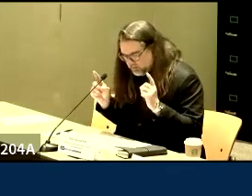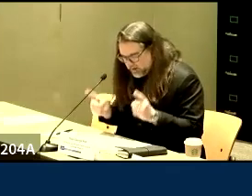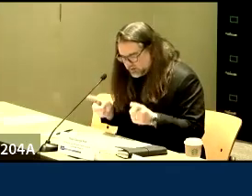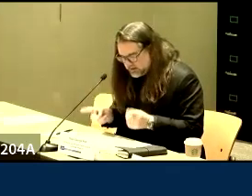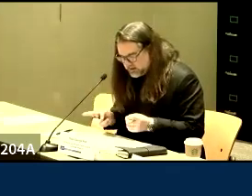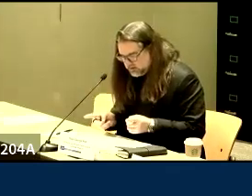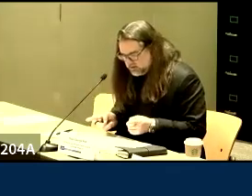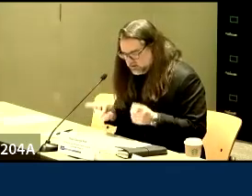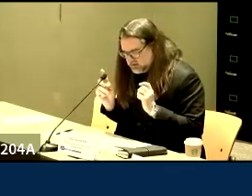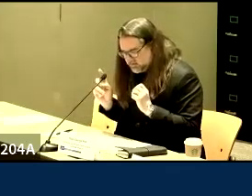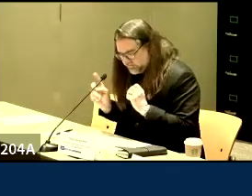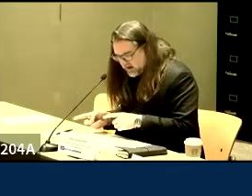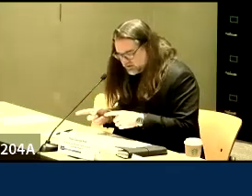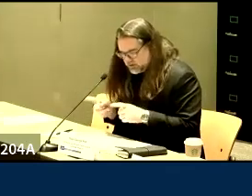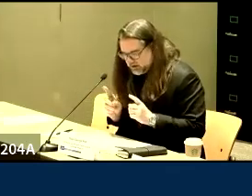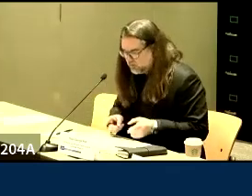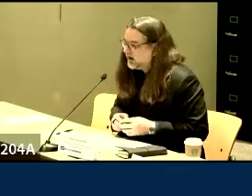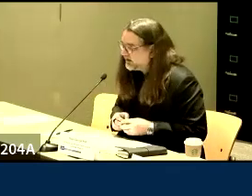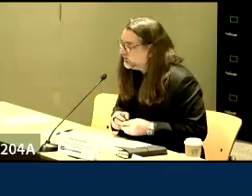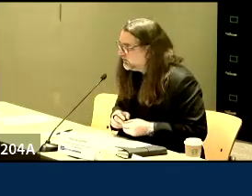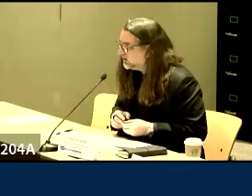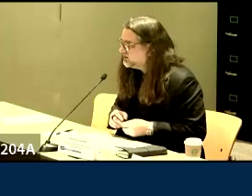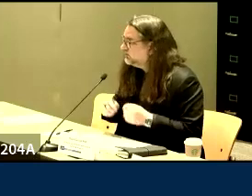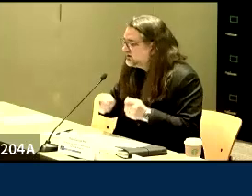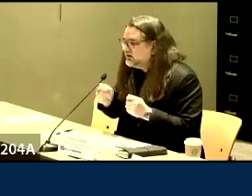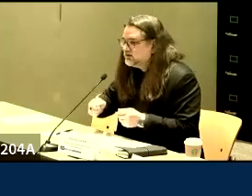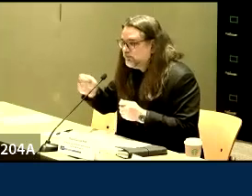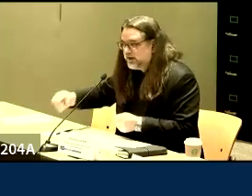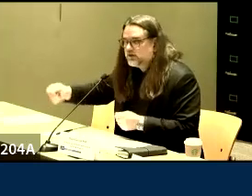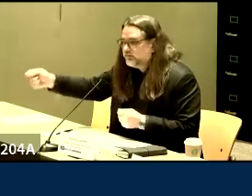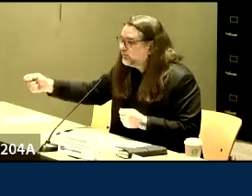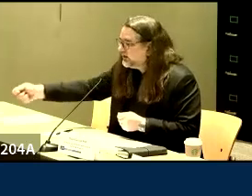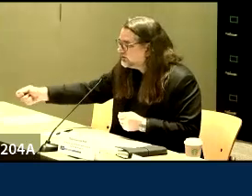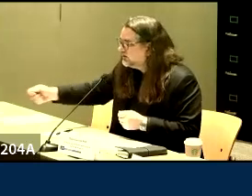Better data leads to faster and more accurate models, which leads to better information